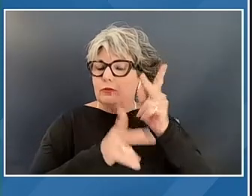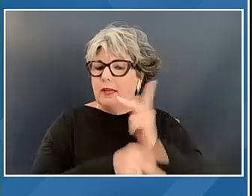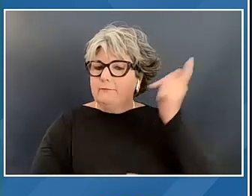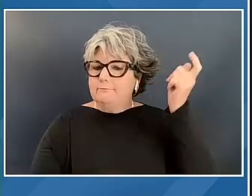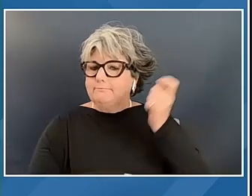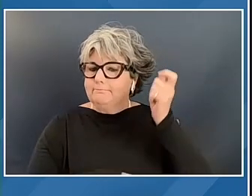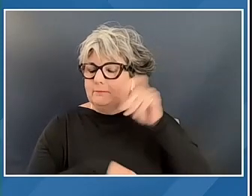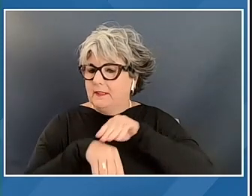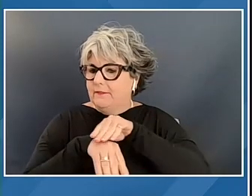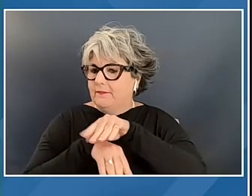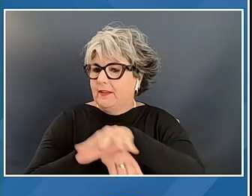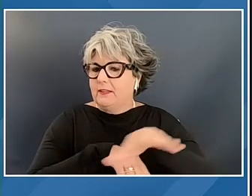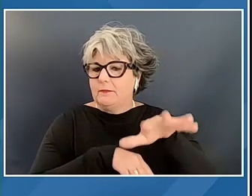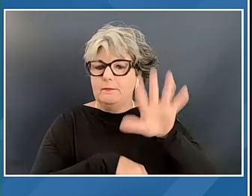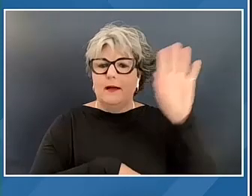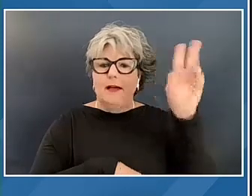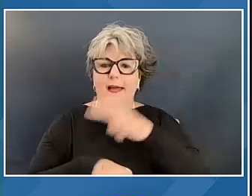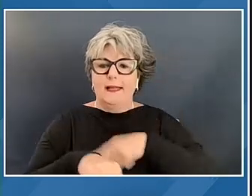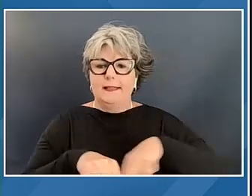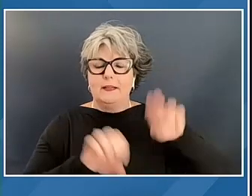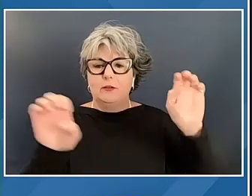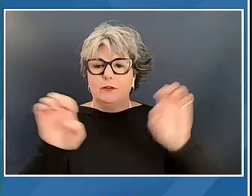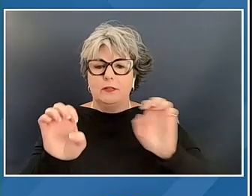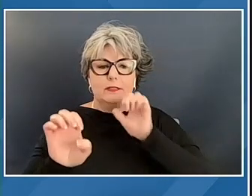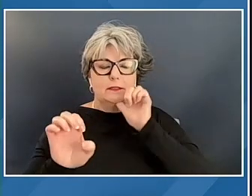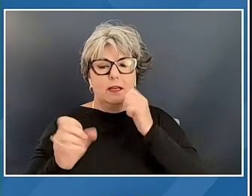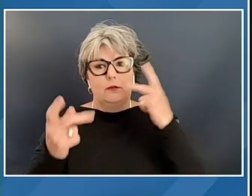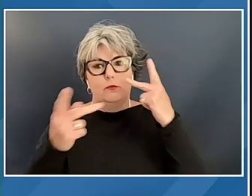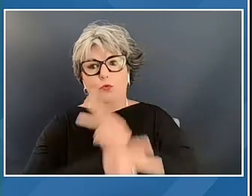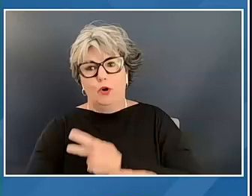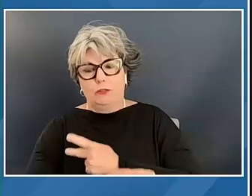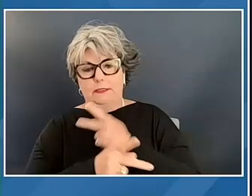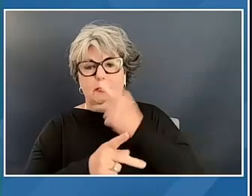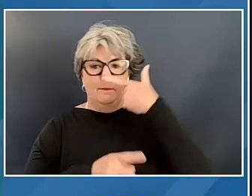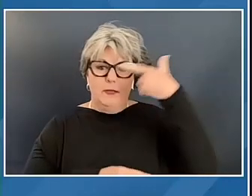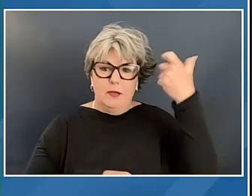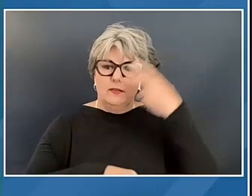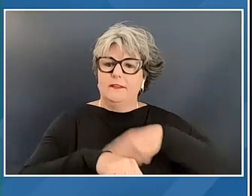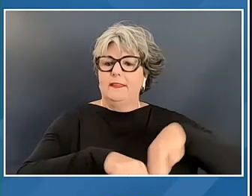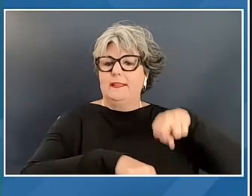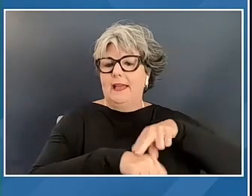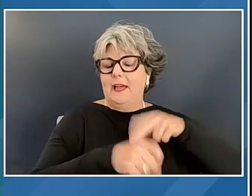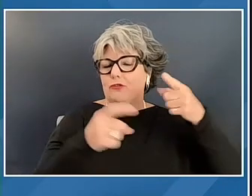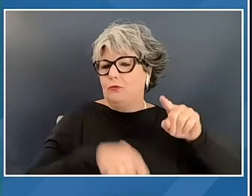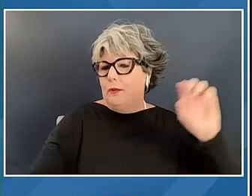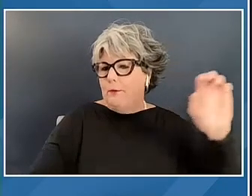national emergency are not financially worse off because of the national emergency. It also specifies that the